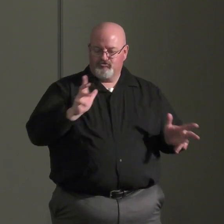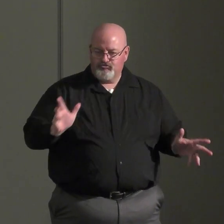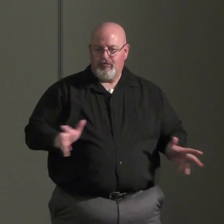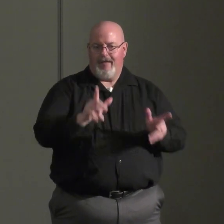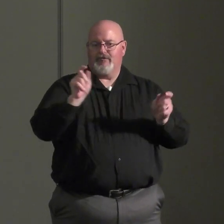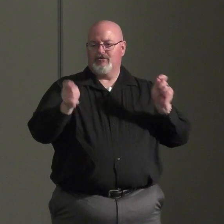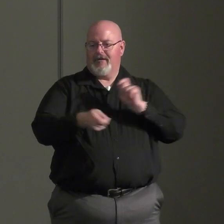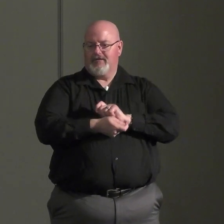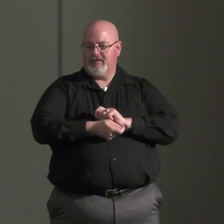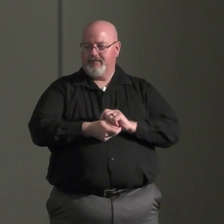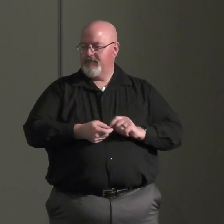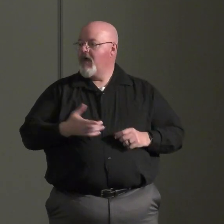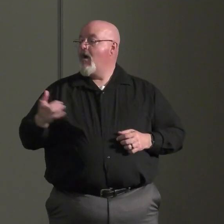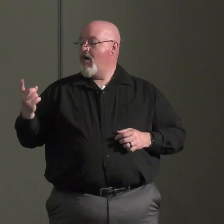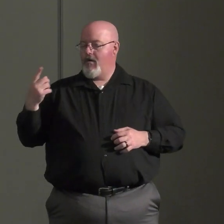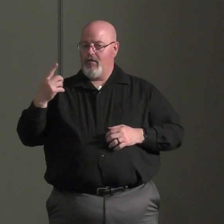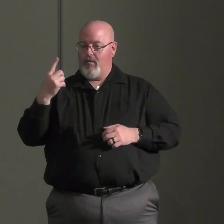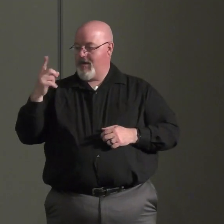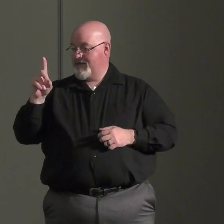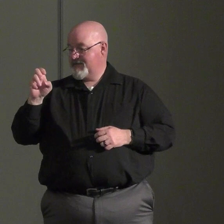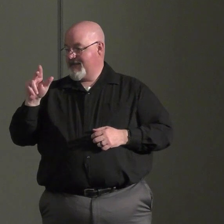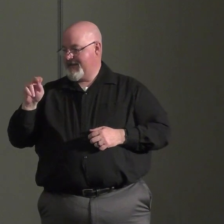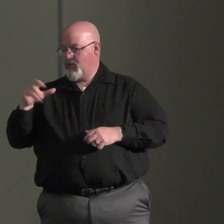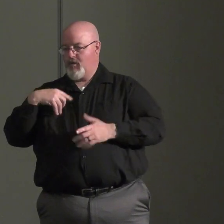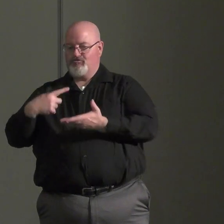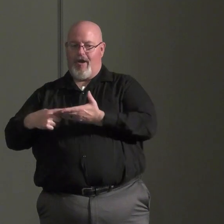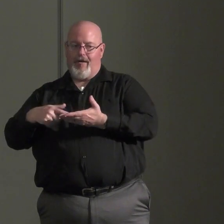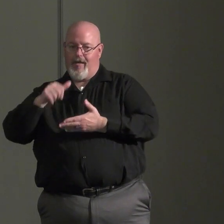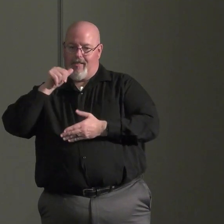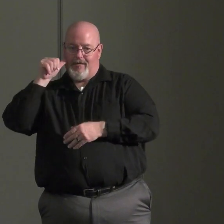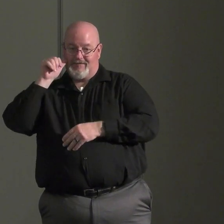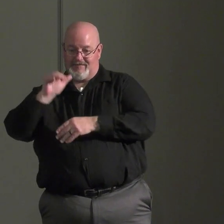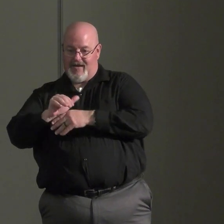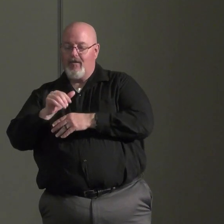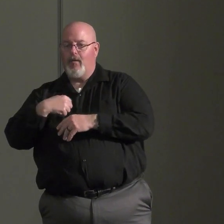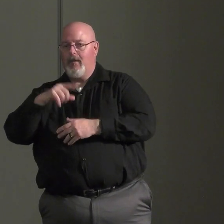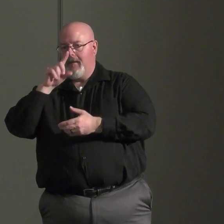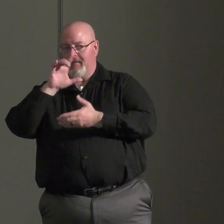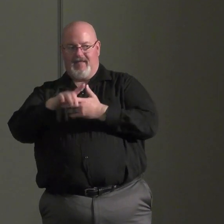Sorry one thing we talked about last night we believe this audience will